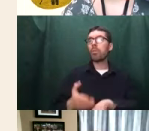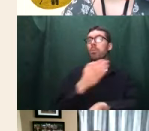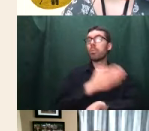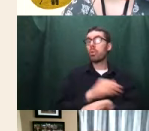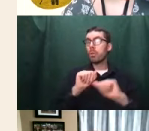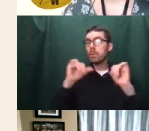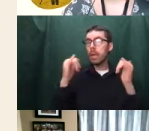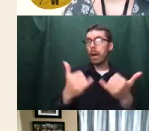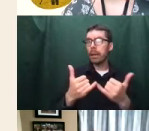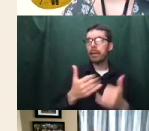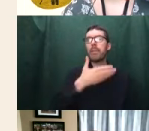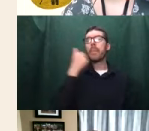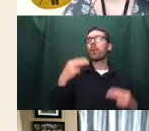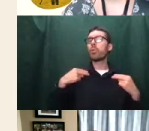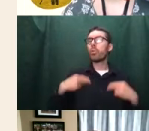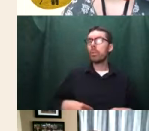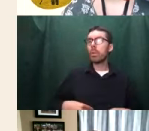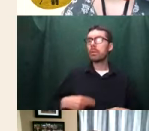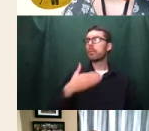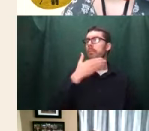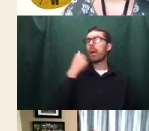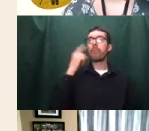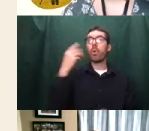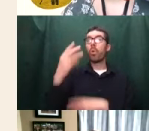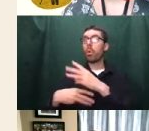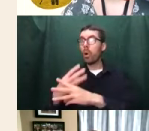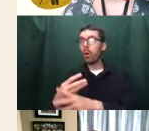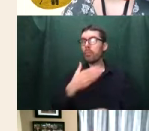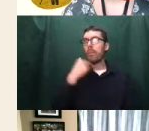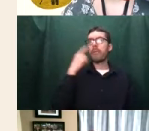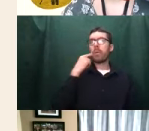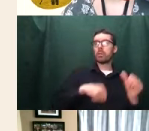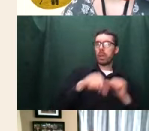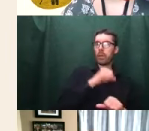to the world and to each other. We, needs to see the importance of interdependence and